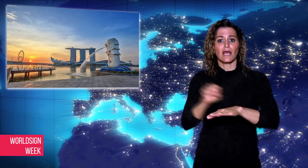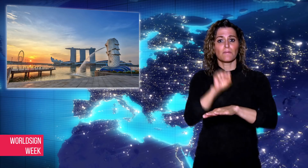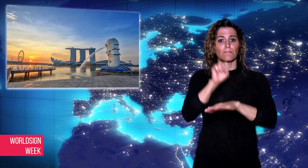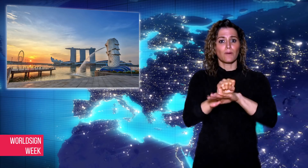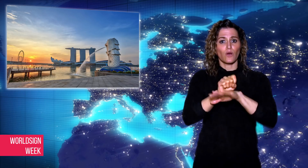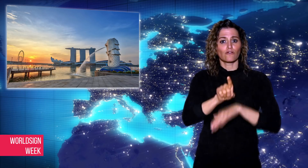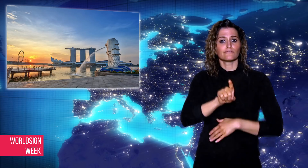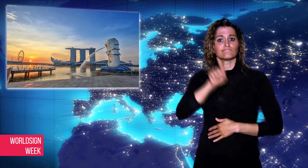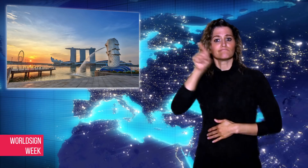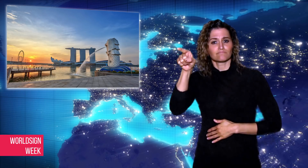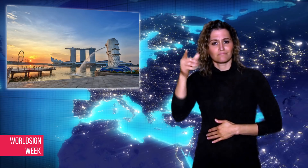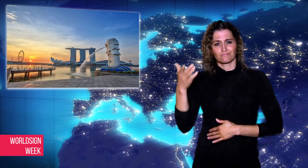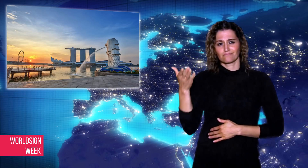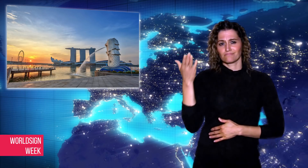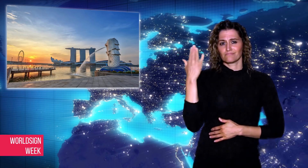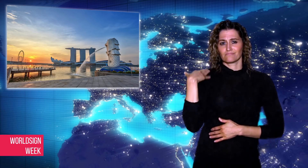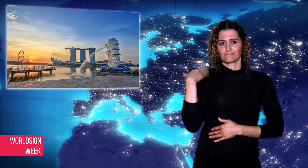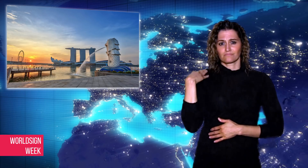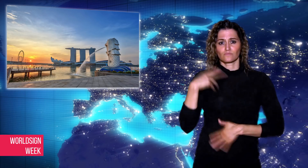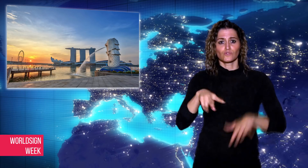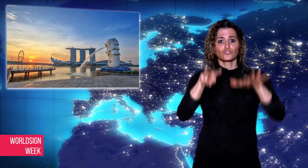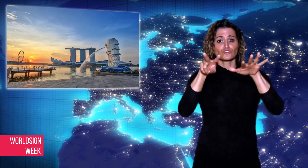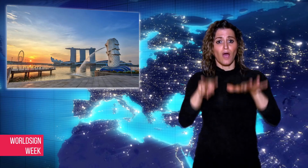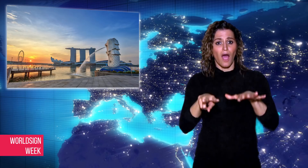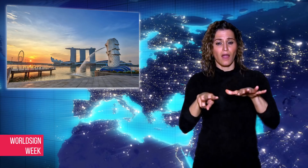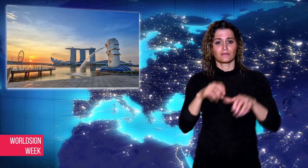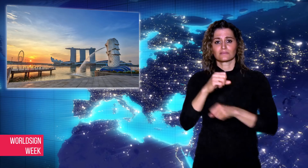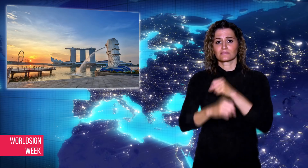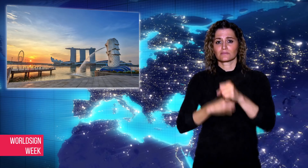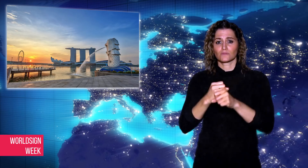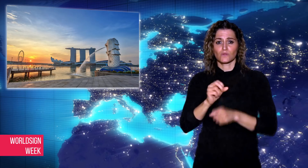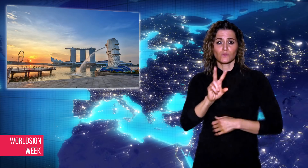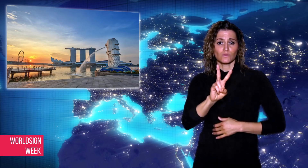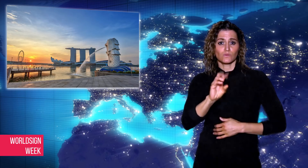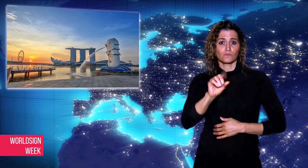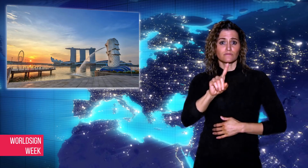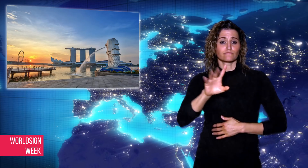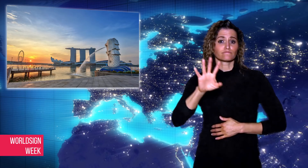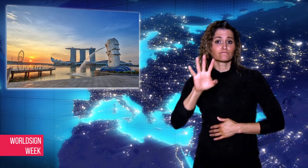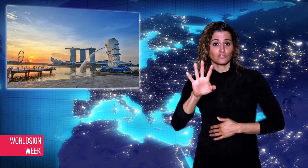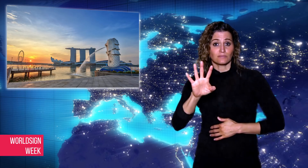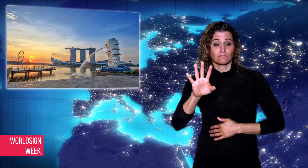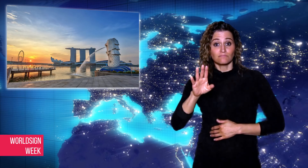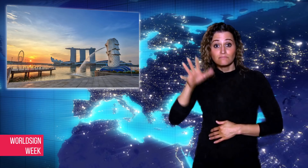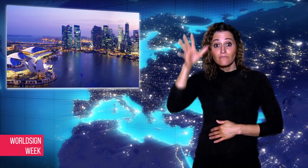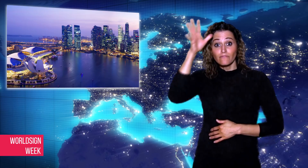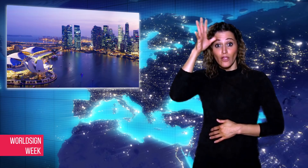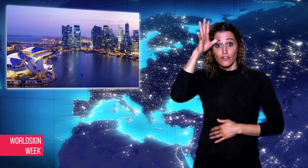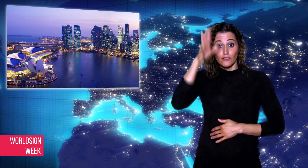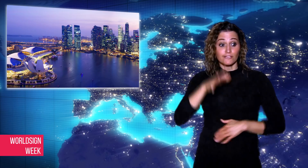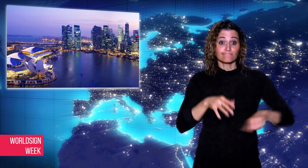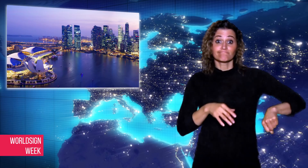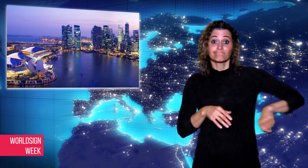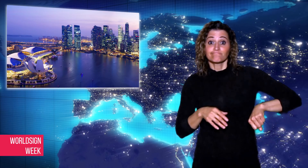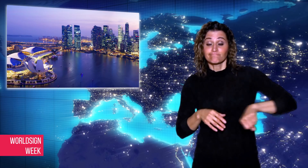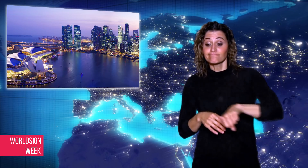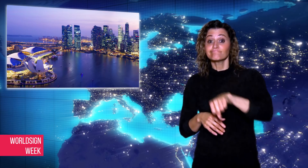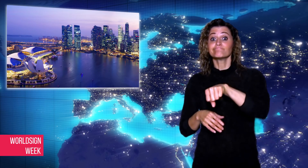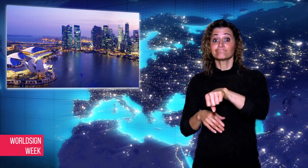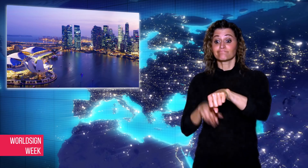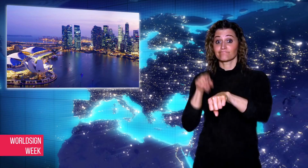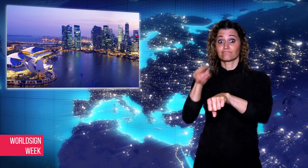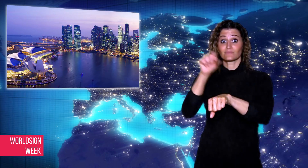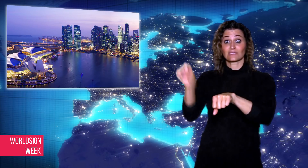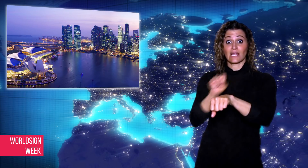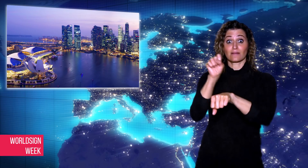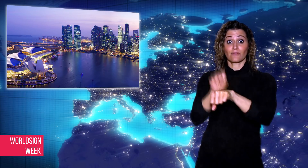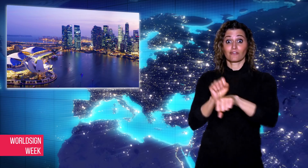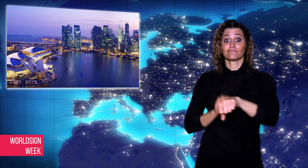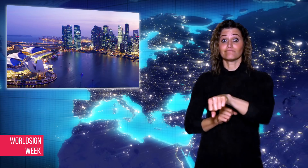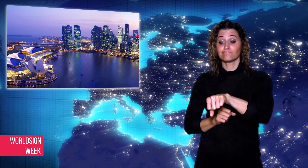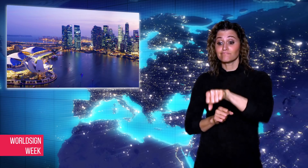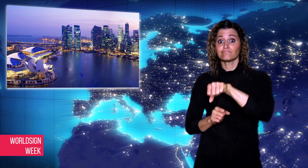Chan abandoned him and flew back home